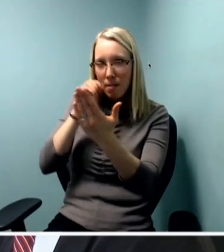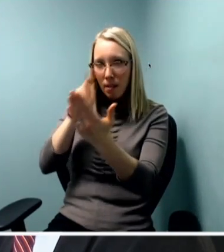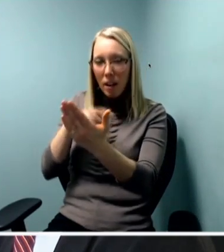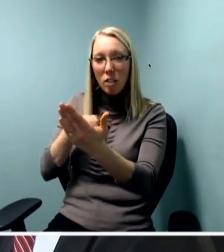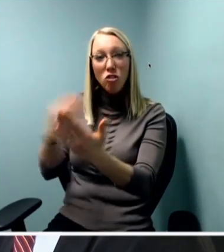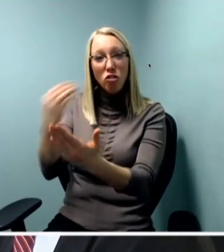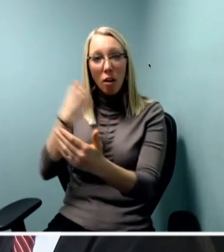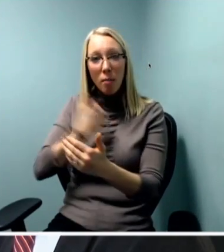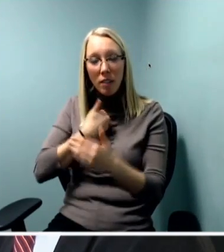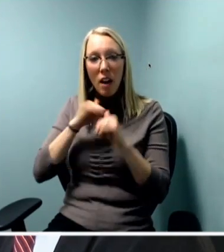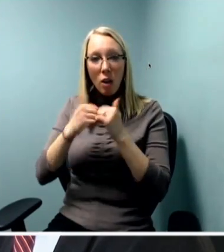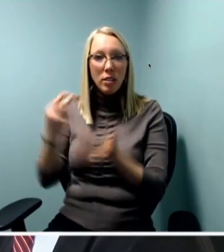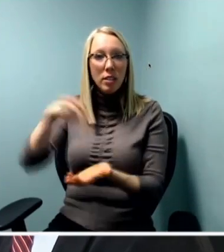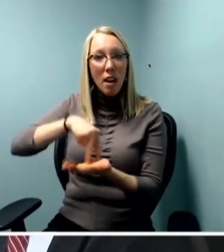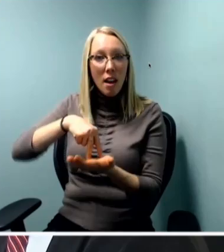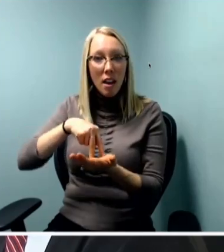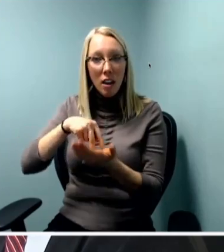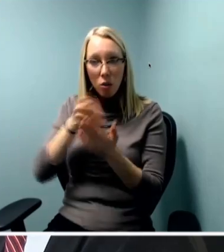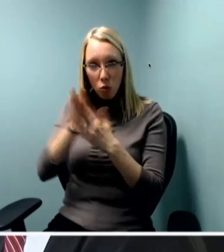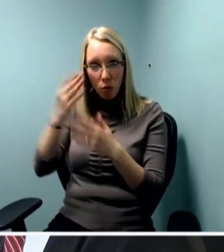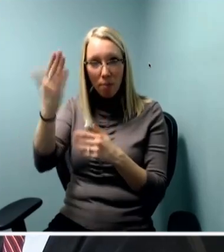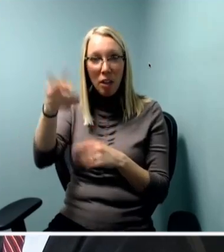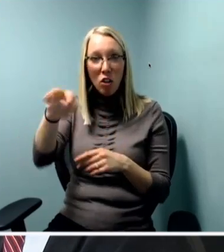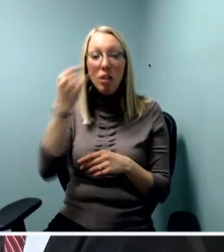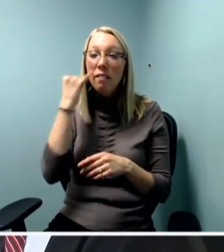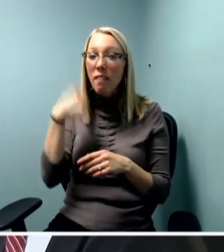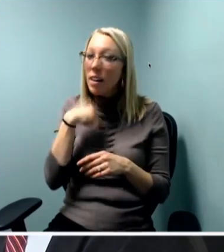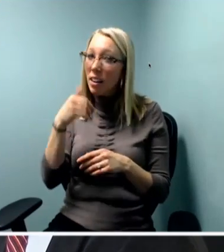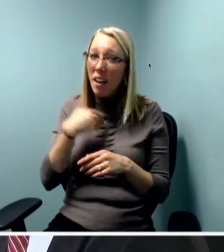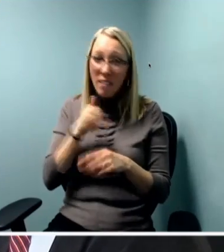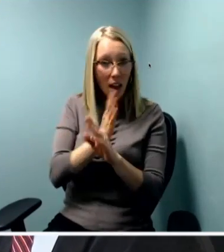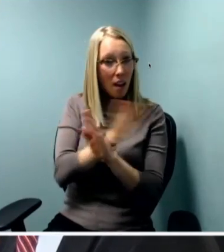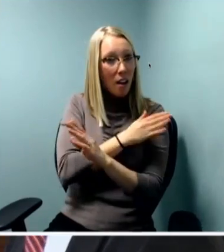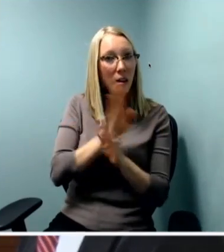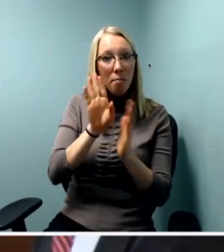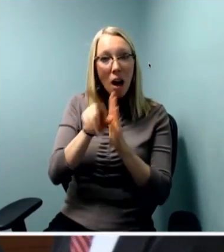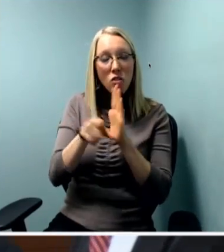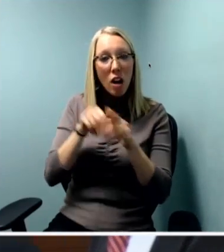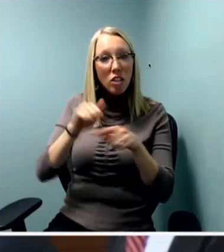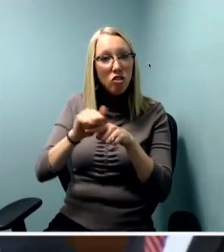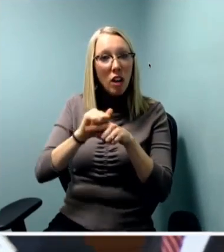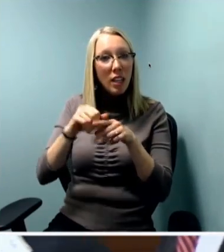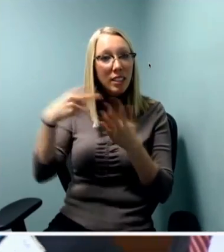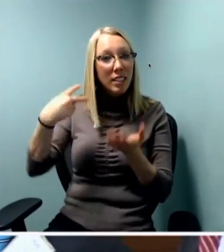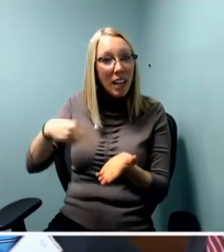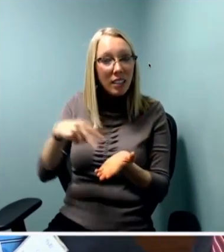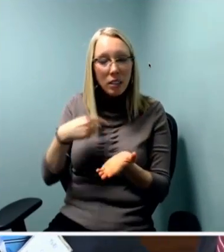And if I hadn't had that dance training, I would not be able to be navigating with a cane right now.